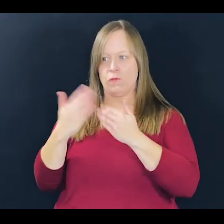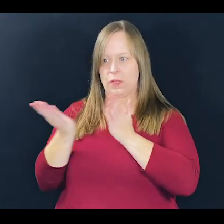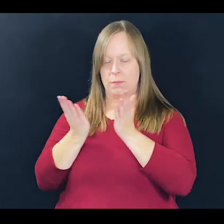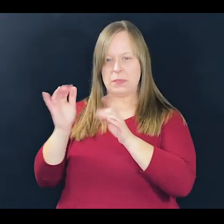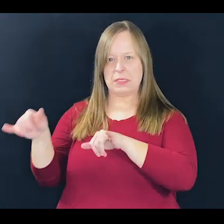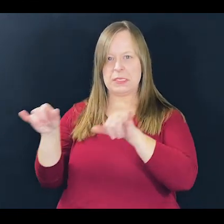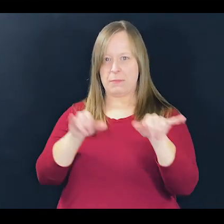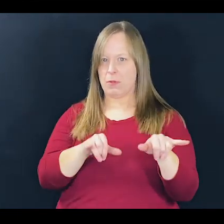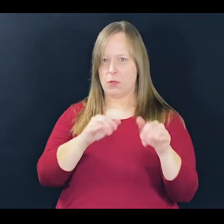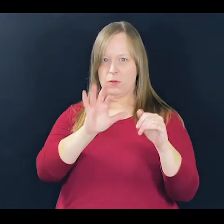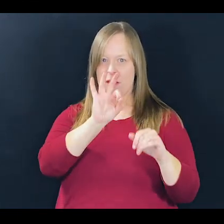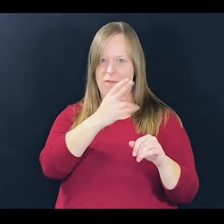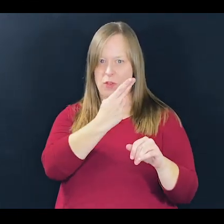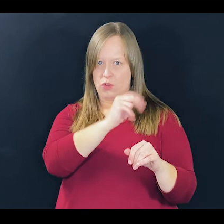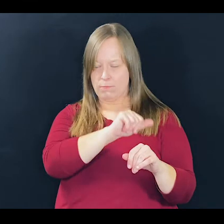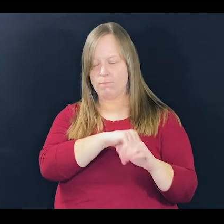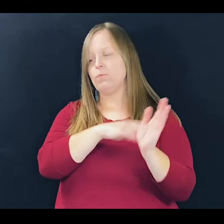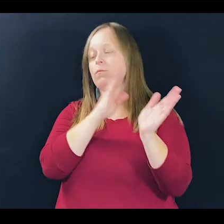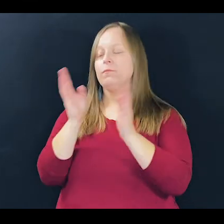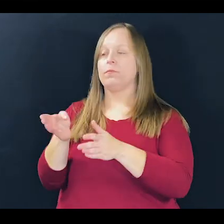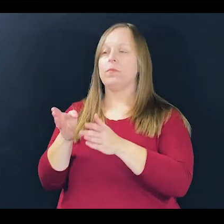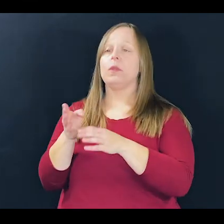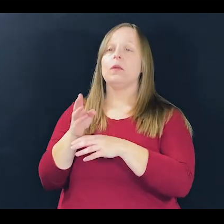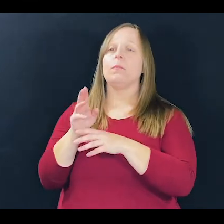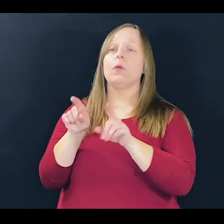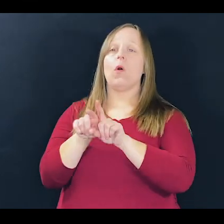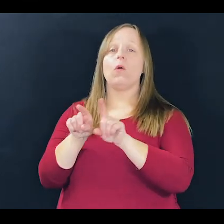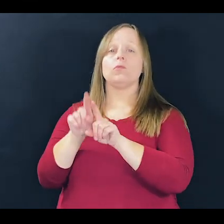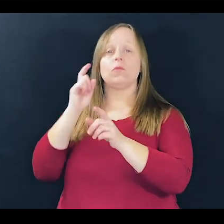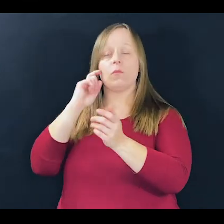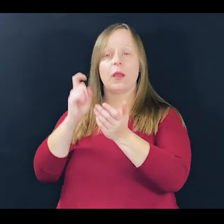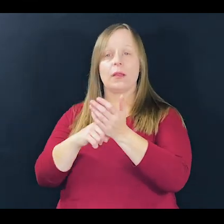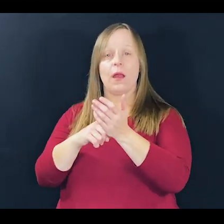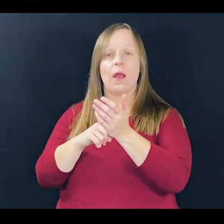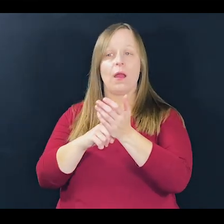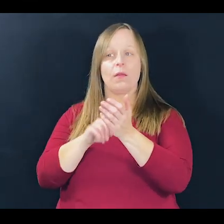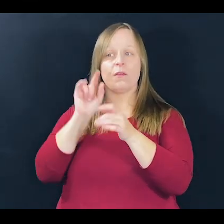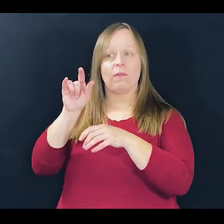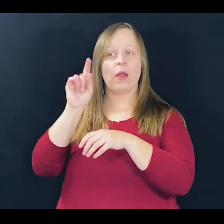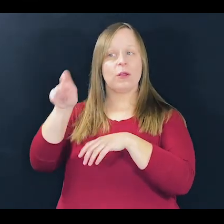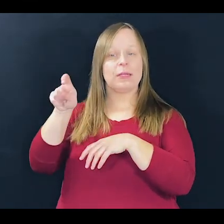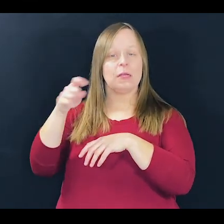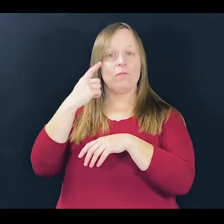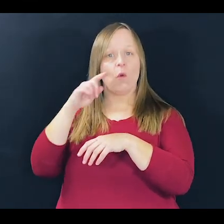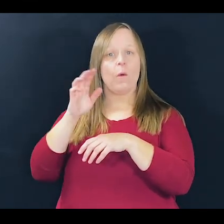similar to the Fair Housing Act and it also recognizes a flyer's need for an